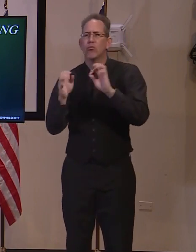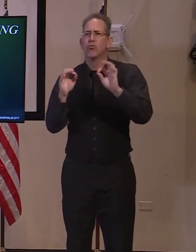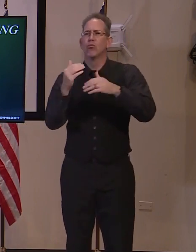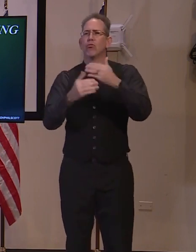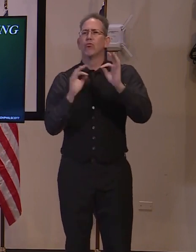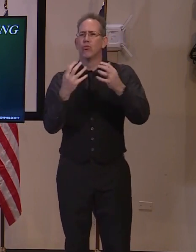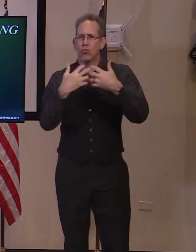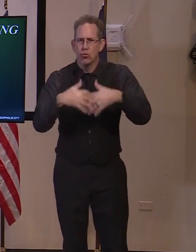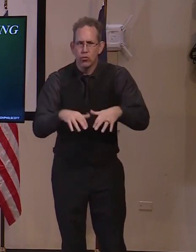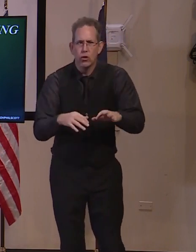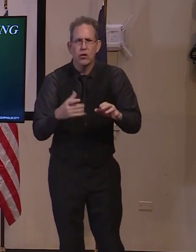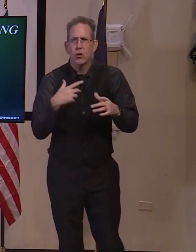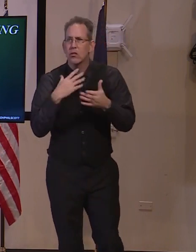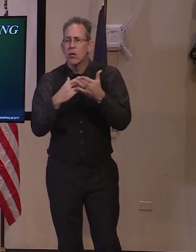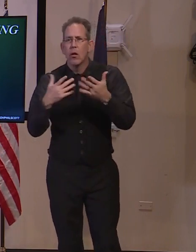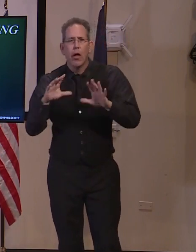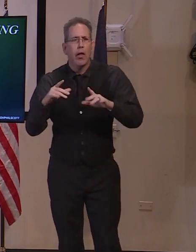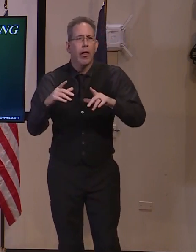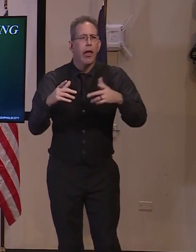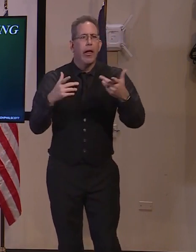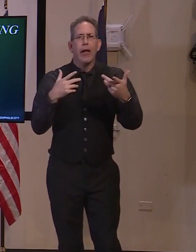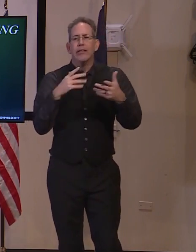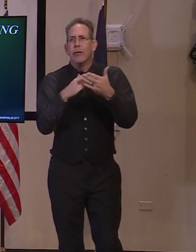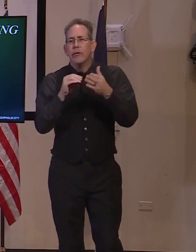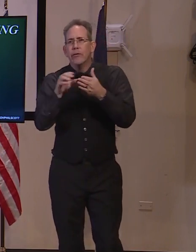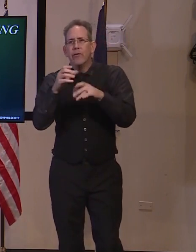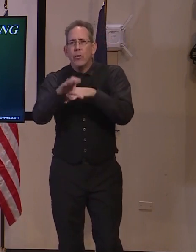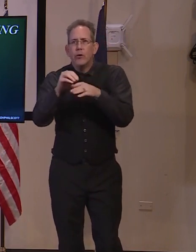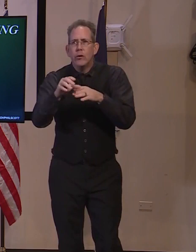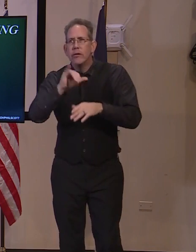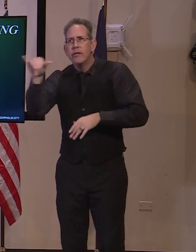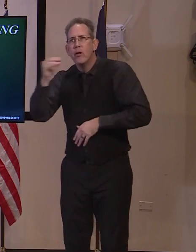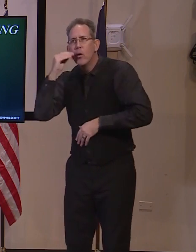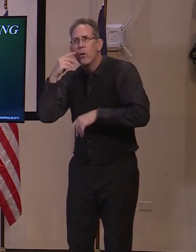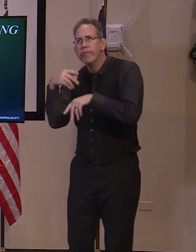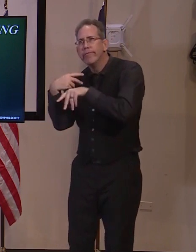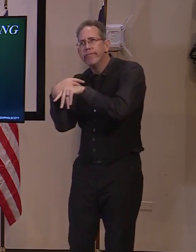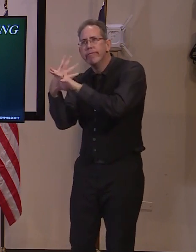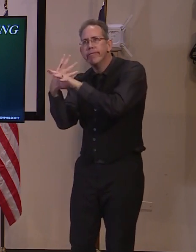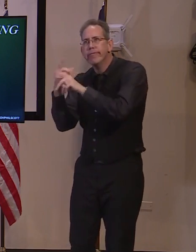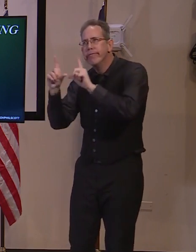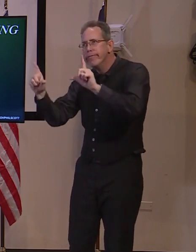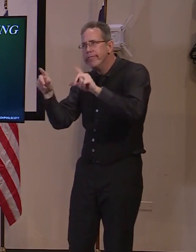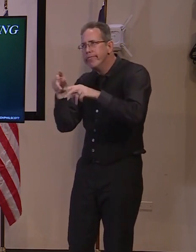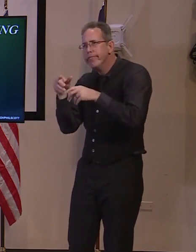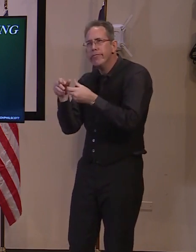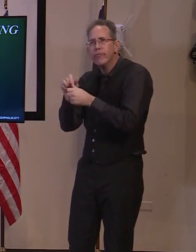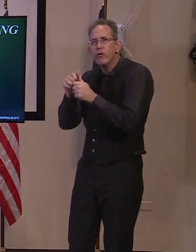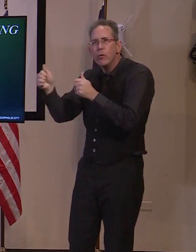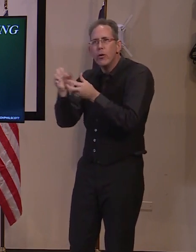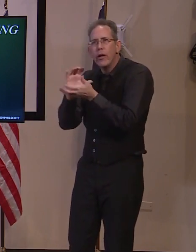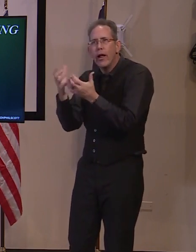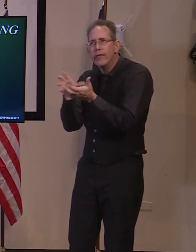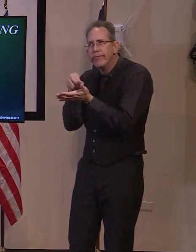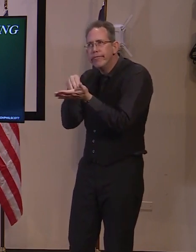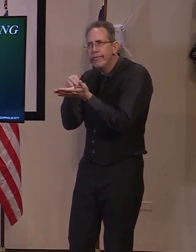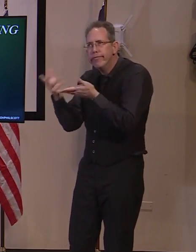are operating very continuously, relatively speaking, Um, and we're confident as the elementary level vaccination rolls out, that we will see